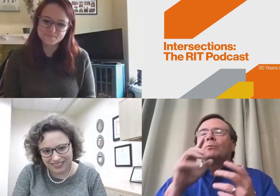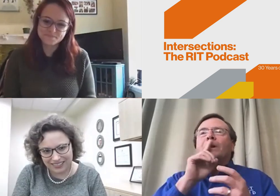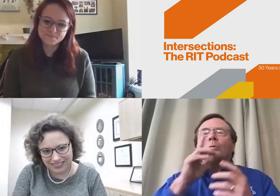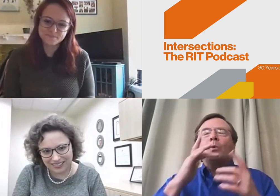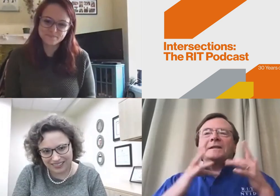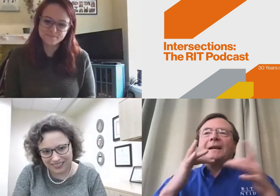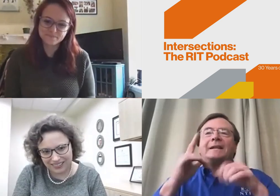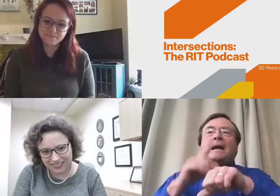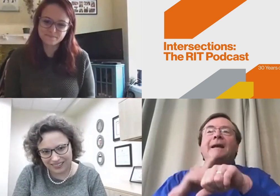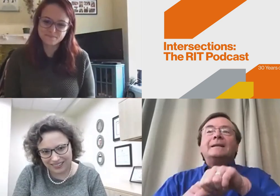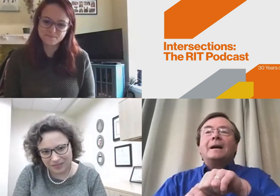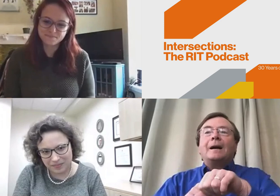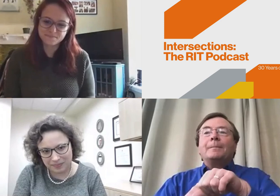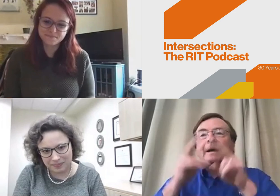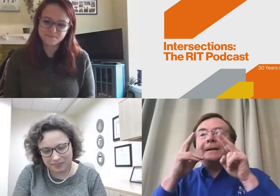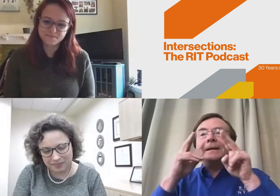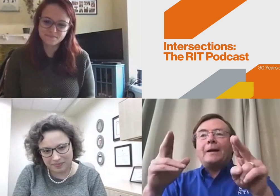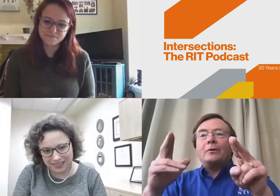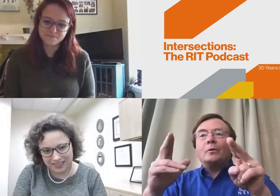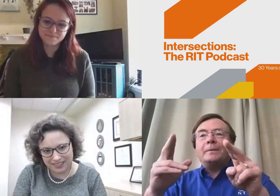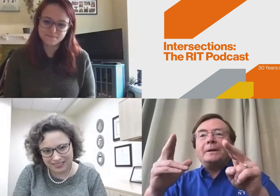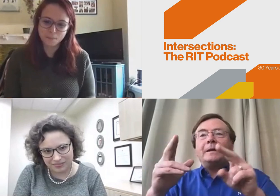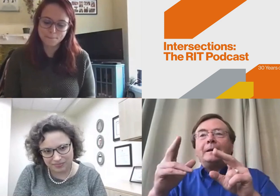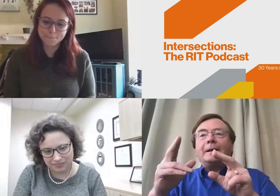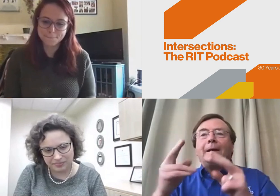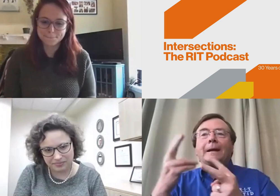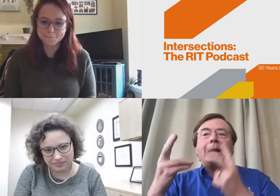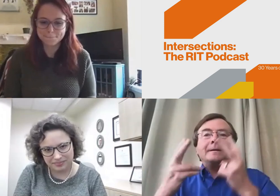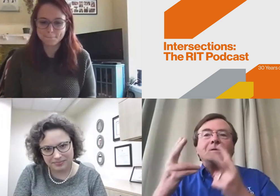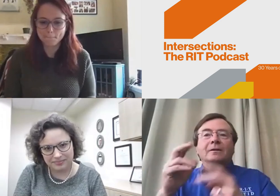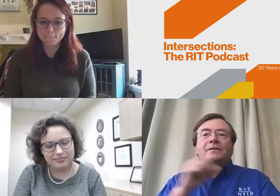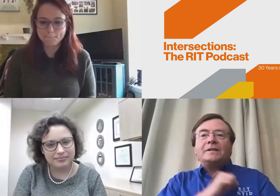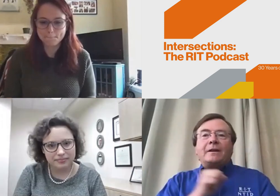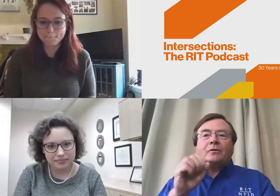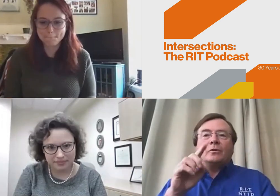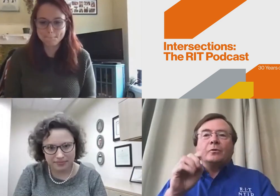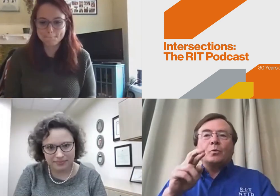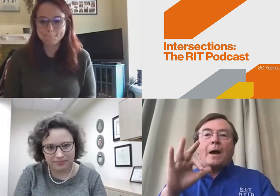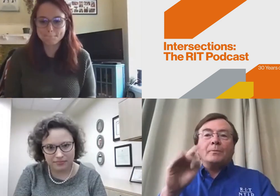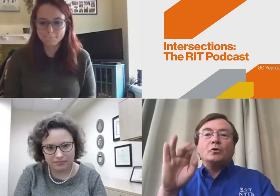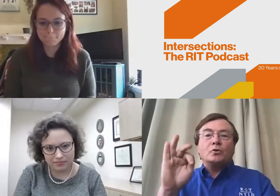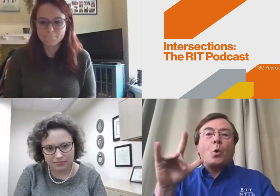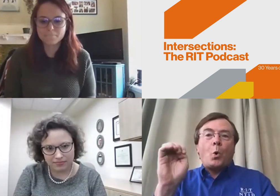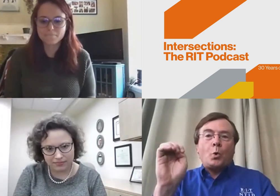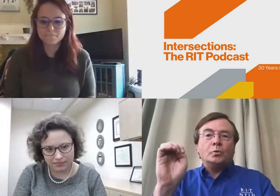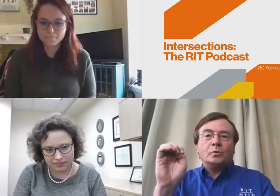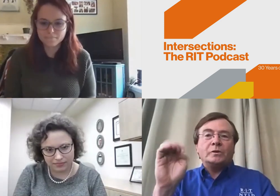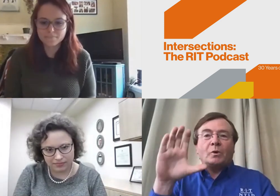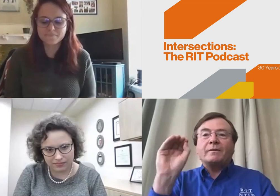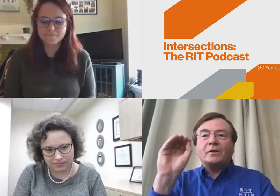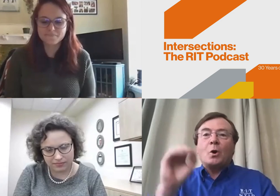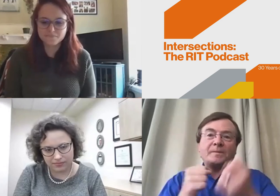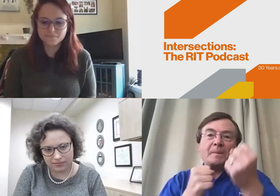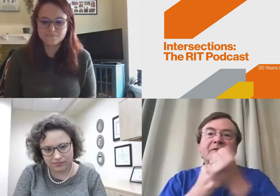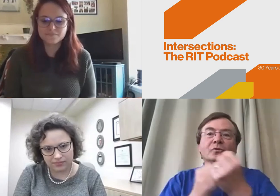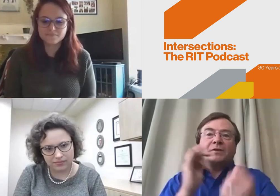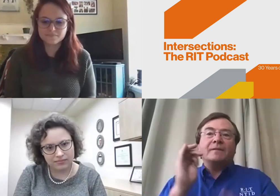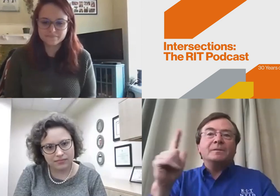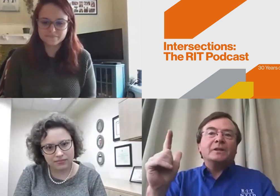It really was an exciting time. I had the honor of being a guest of Sen. Robert Dole, who was one of the co-sponsors of the